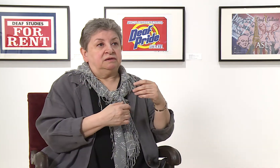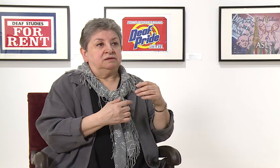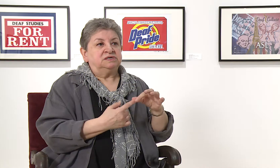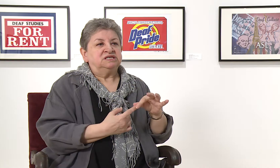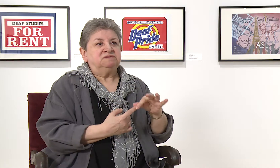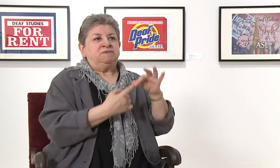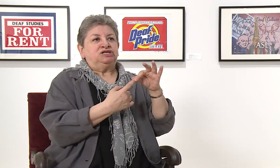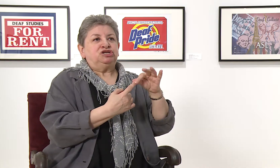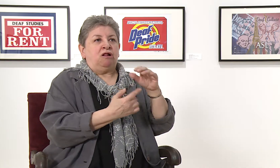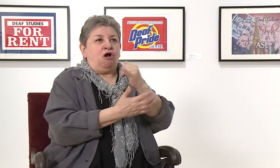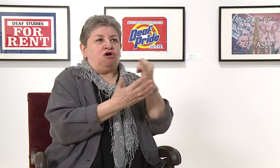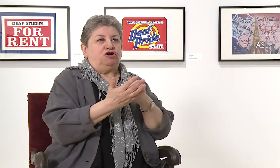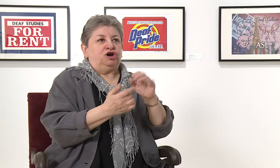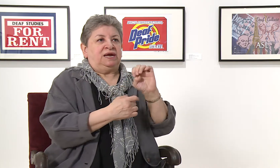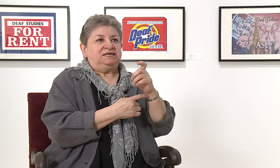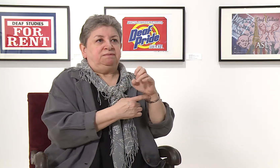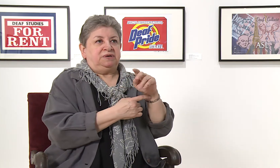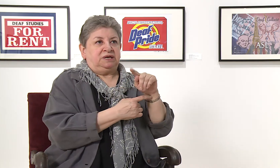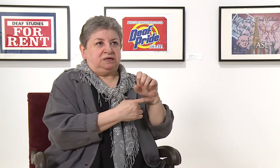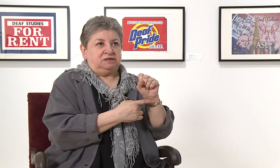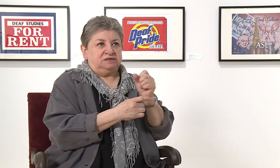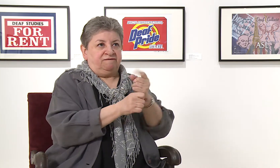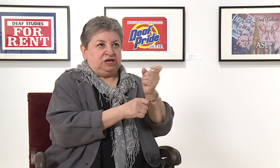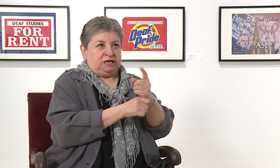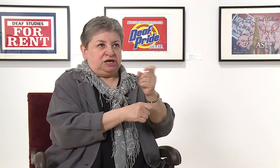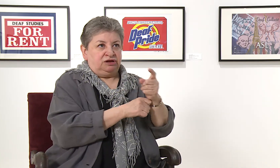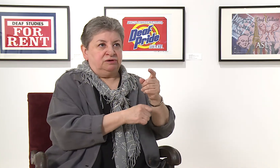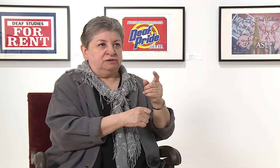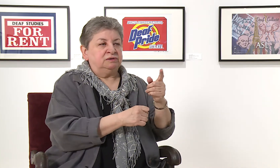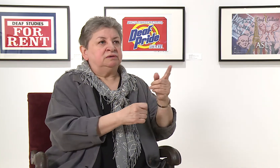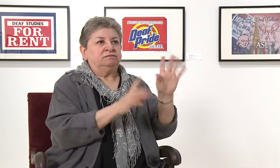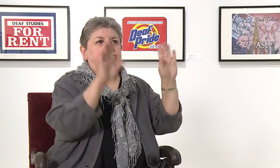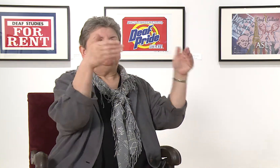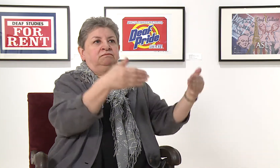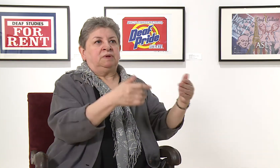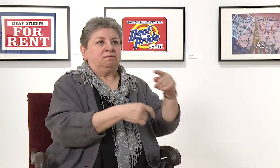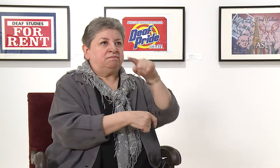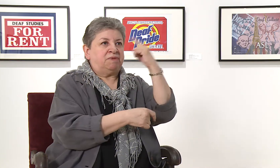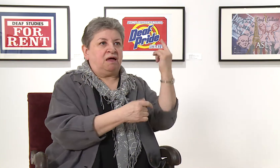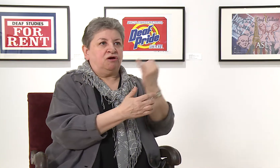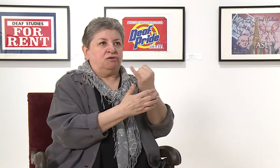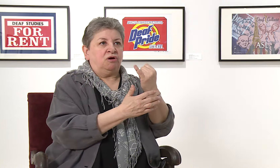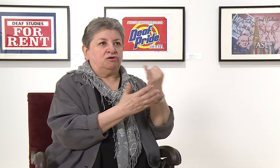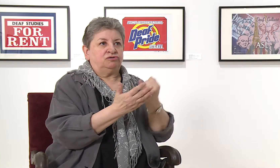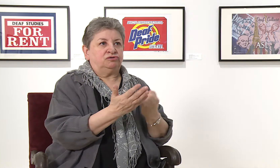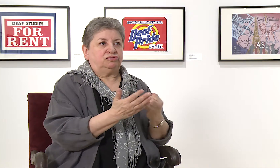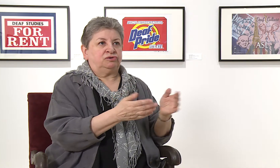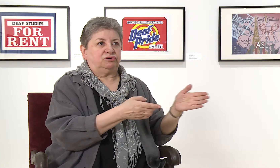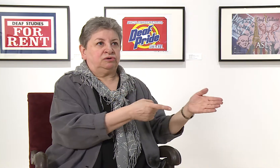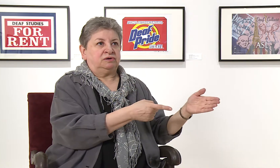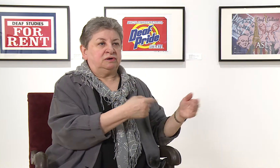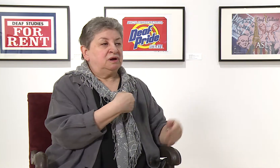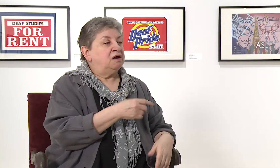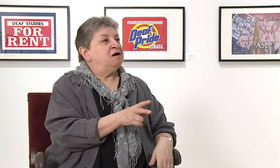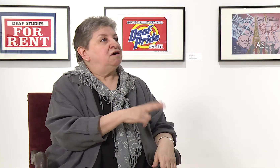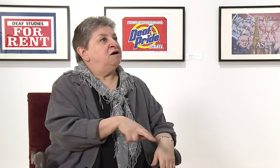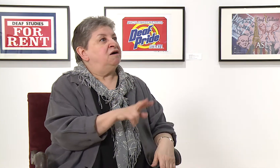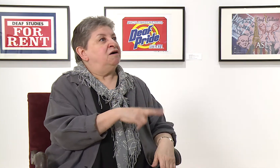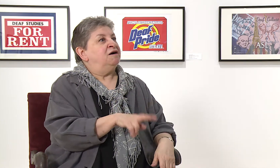Now, the Museum of Modern Art has special exhibits every year, where they focus on a specific community.